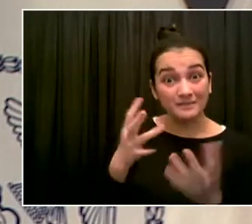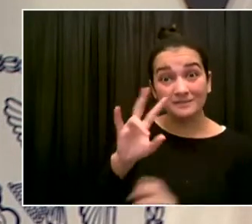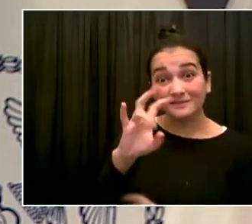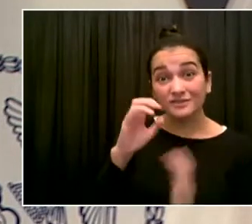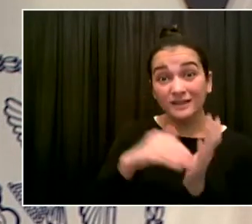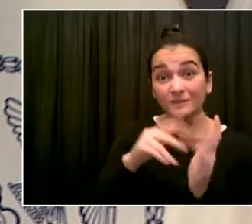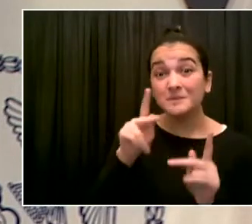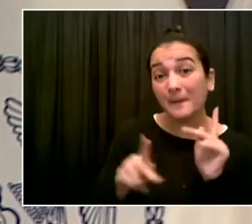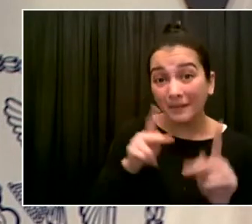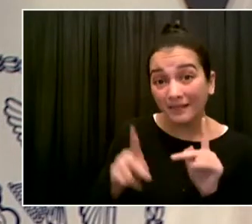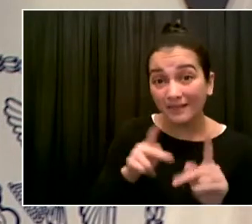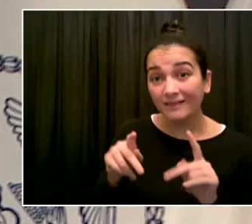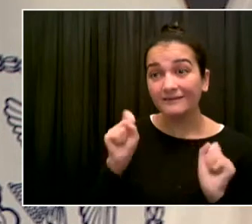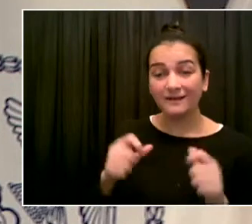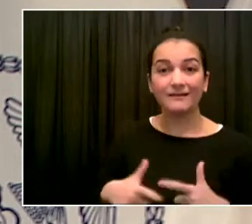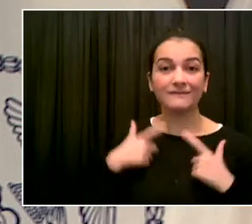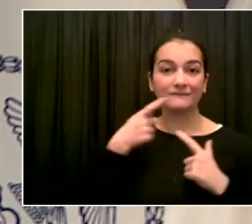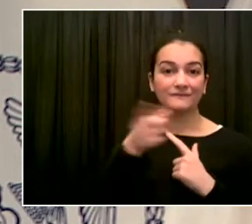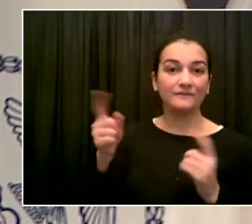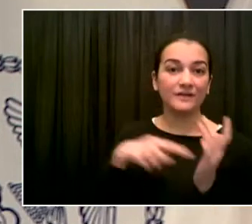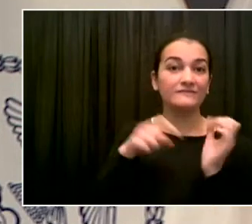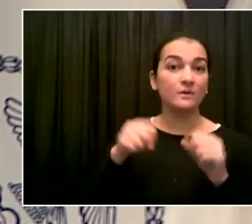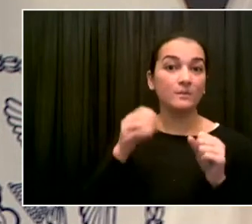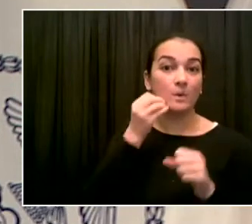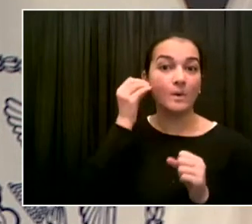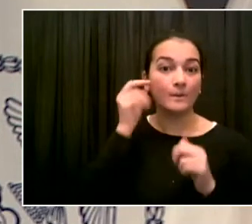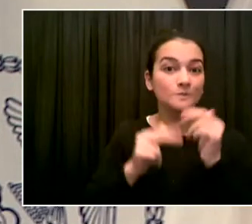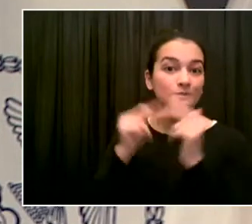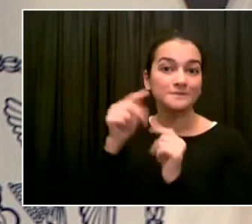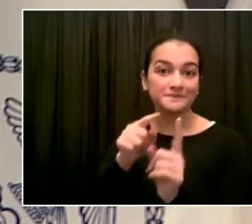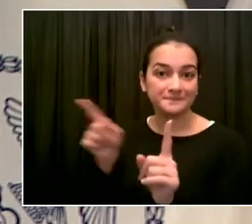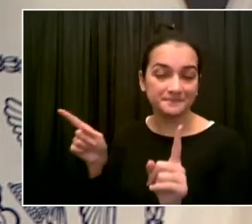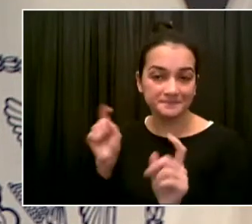THE TIME IT'S FINISHED. IT IS LONG-TERM MULTI-DECADE AFFORDABLE